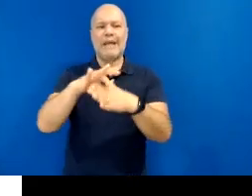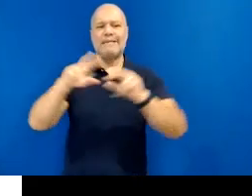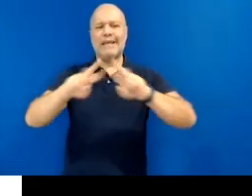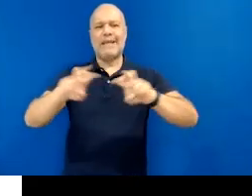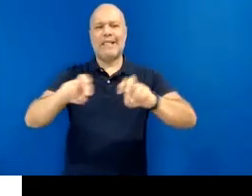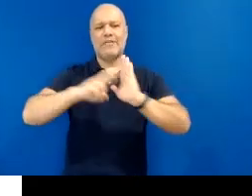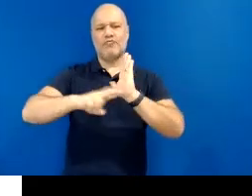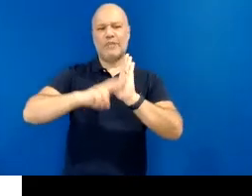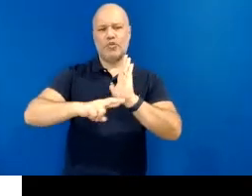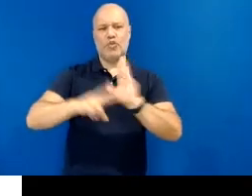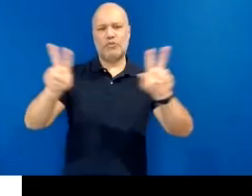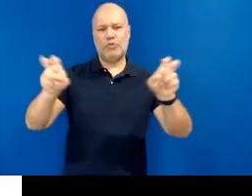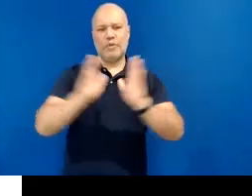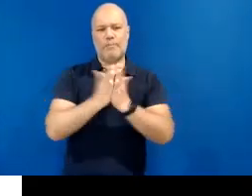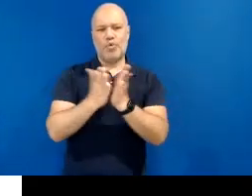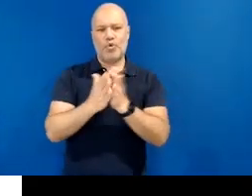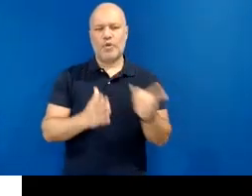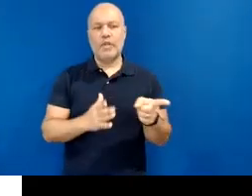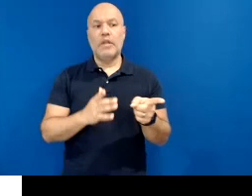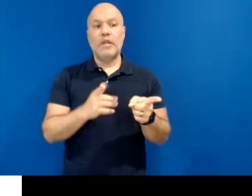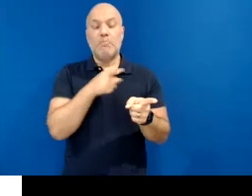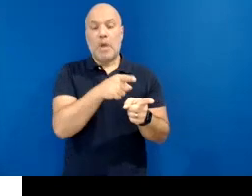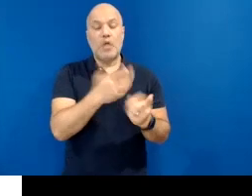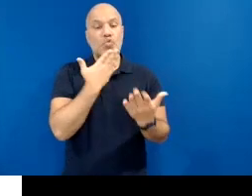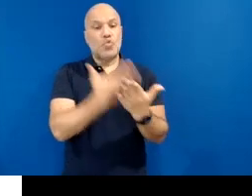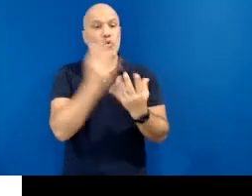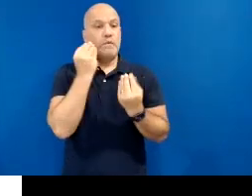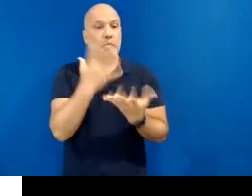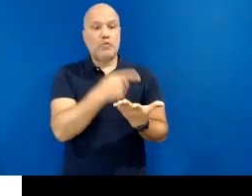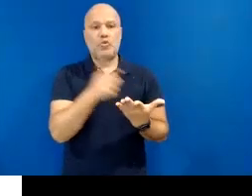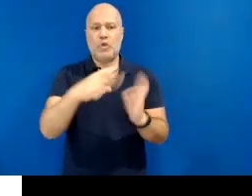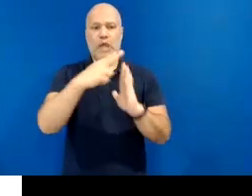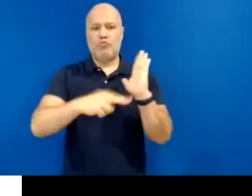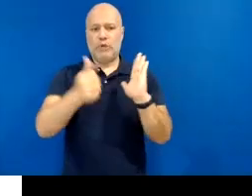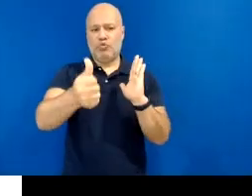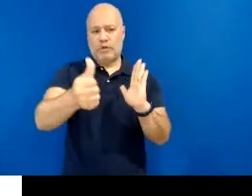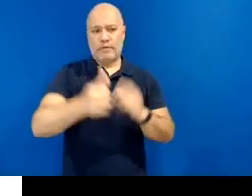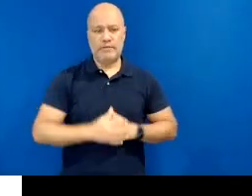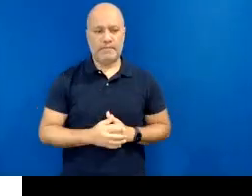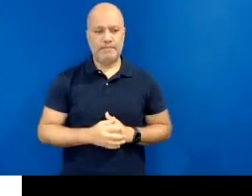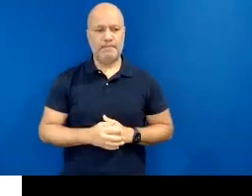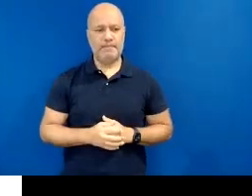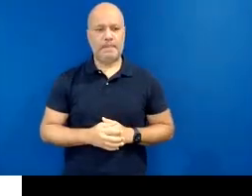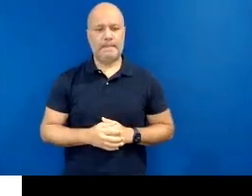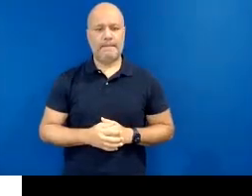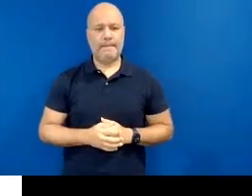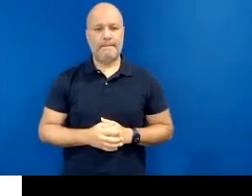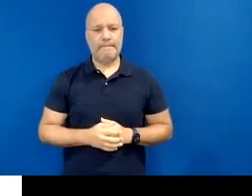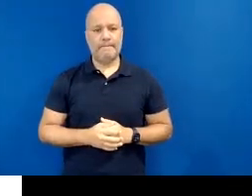highlighting some important aspects to it. You can read more deeper, of course, on your own.